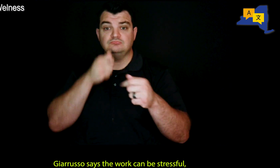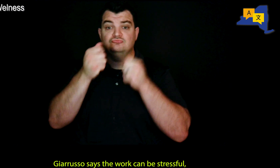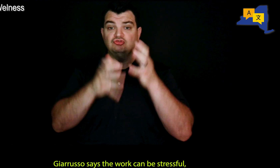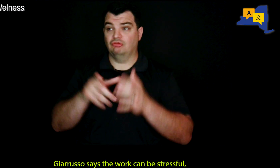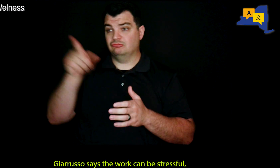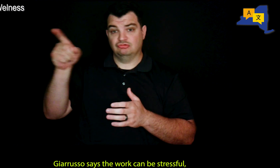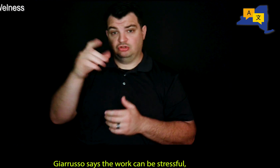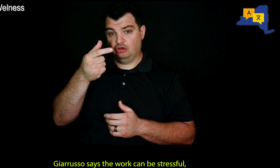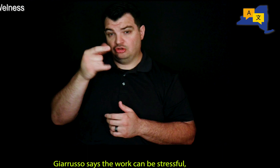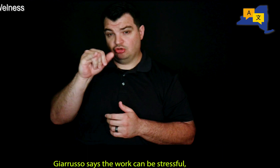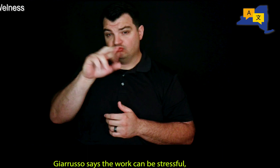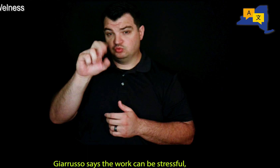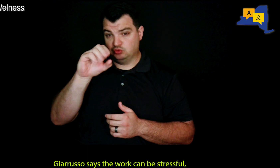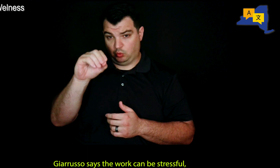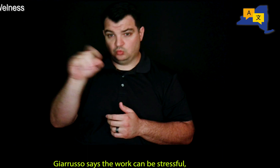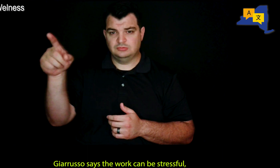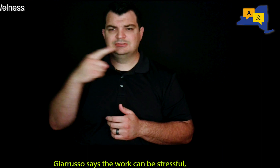Giarrusso says the work can be stressful,